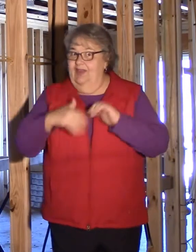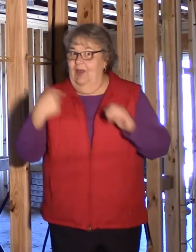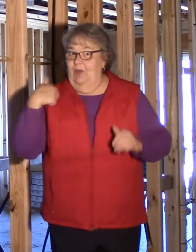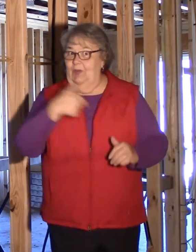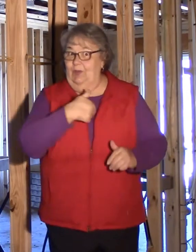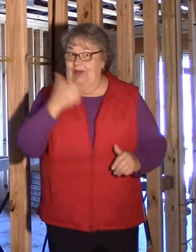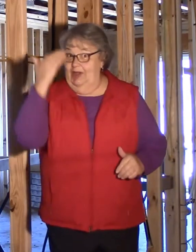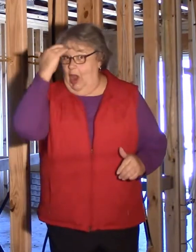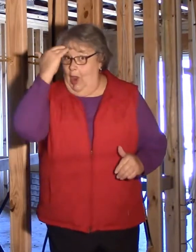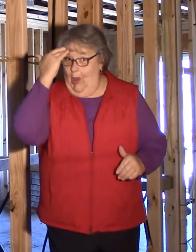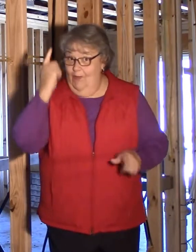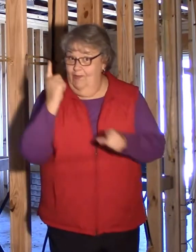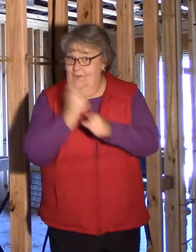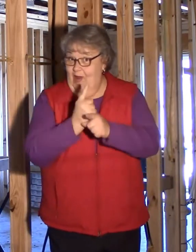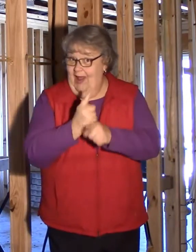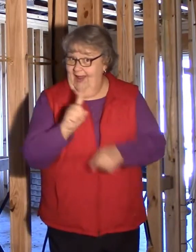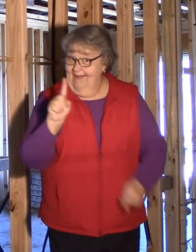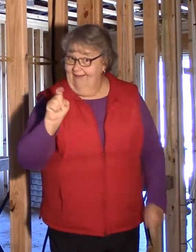Right??